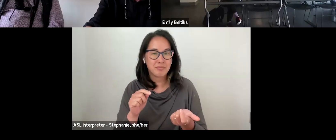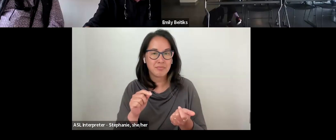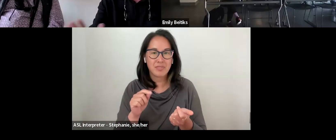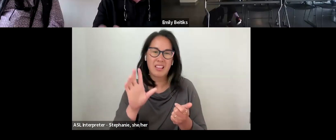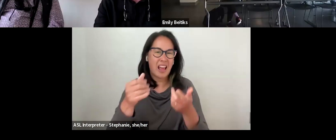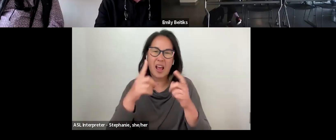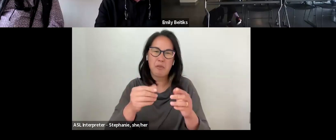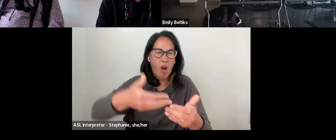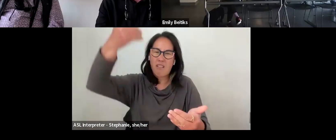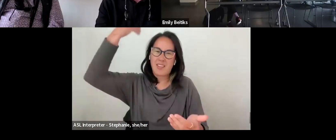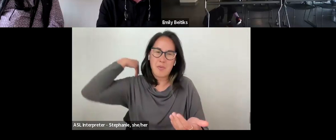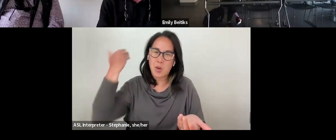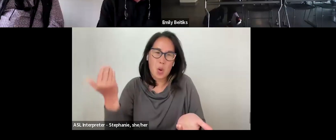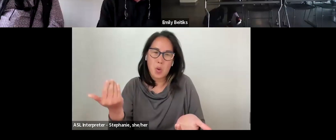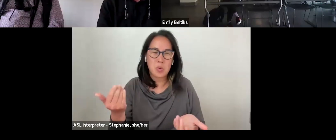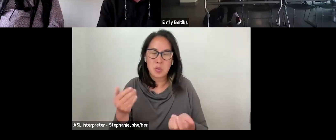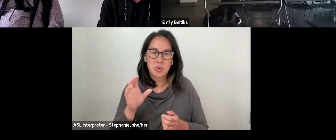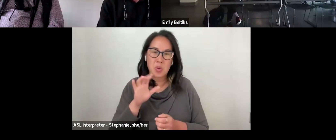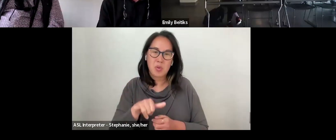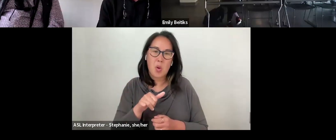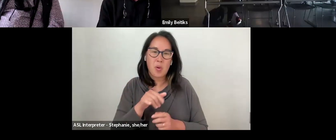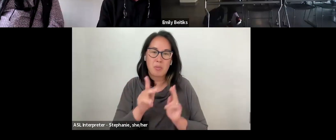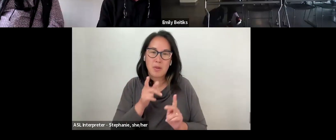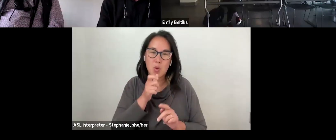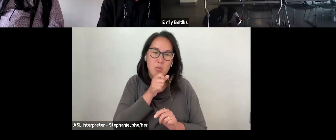that the whistleblowers have passed away.